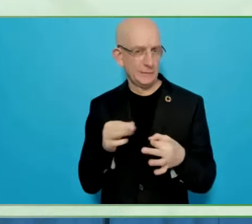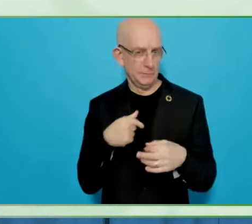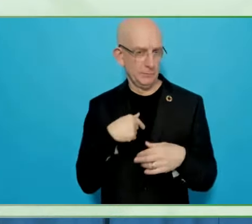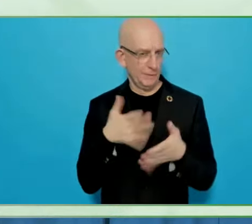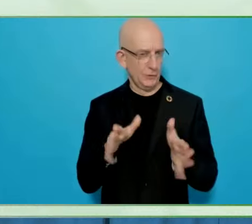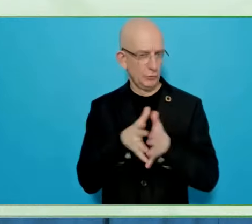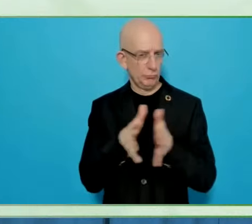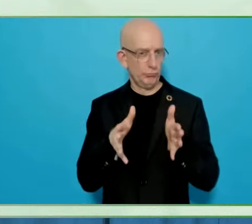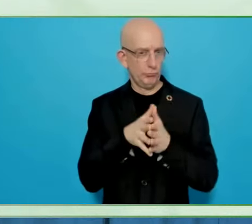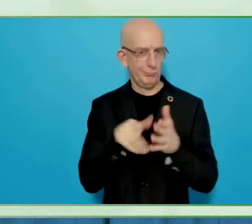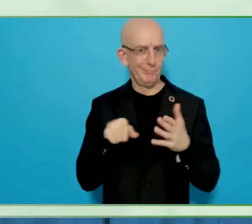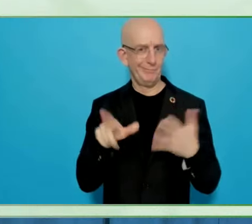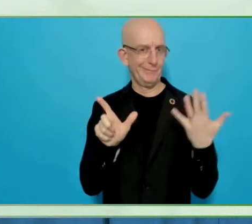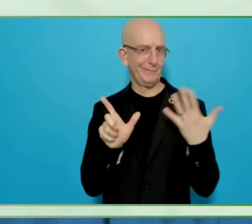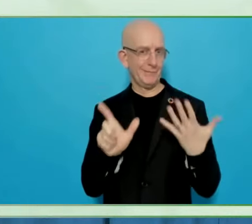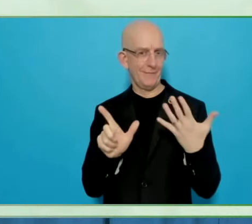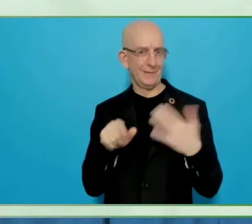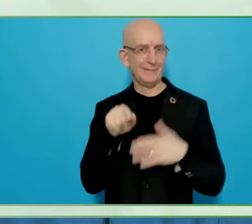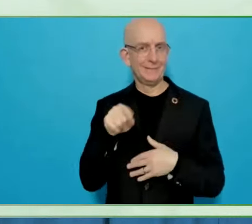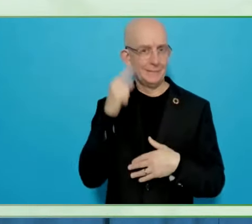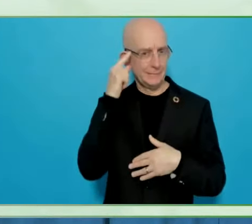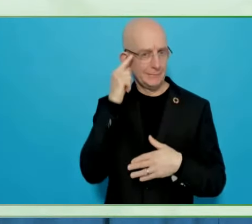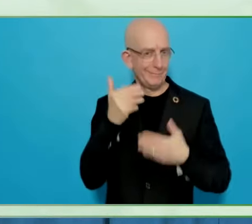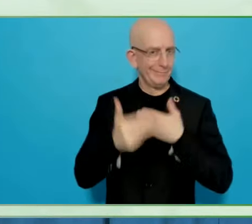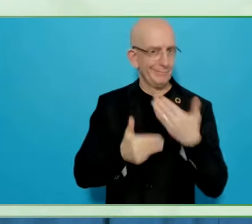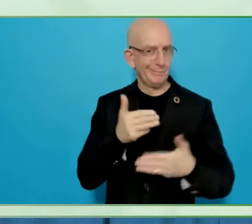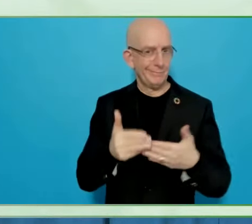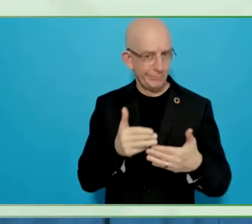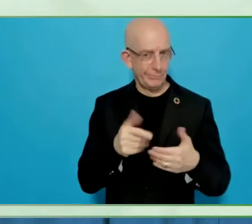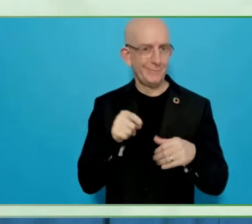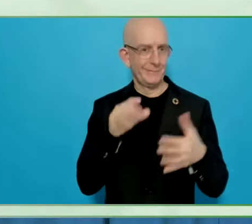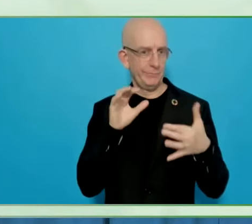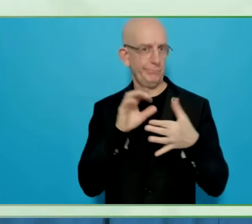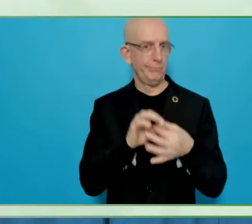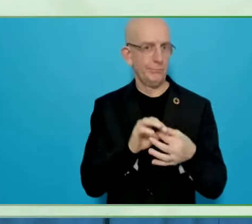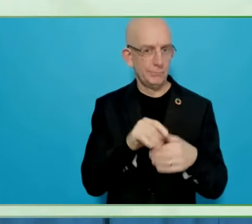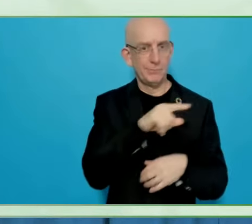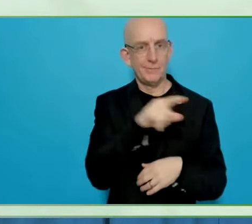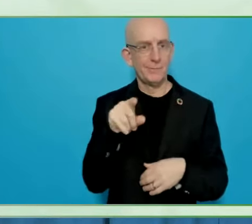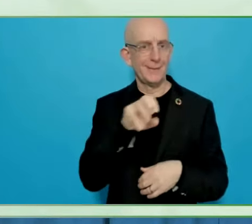As promised, I'm going to focus on one of the flagship initiatives,